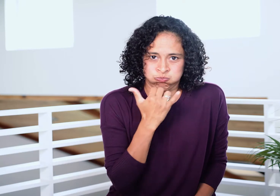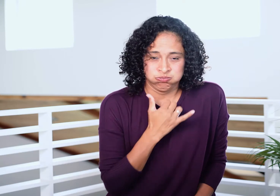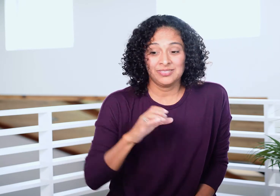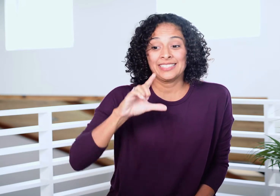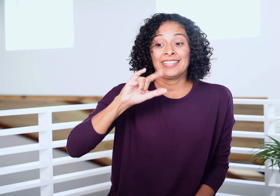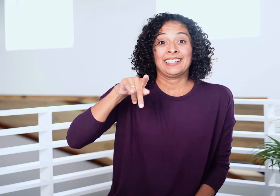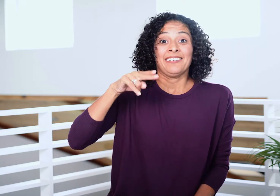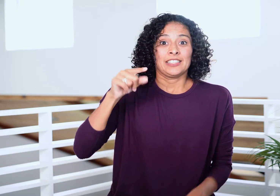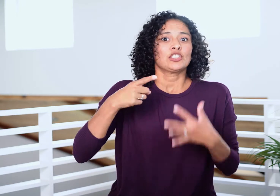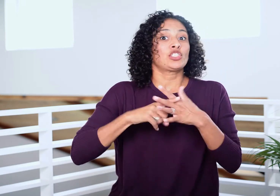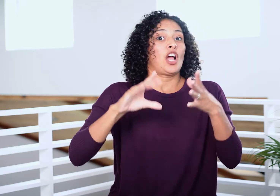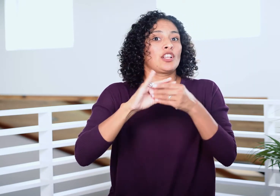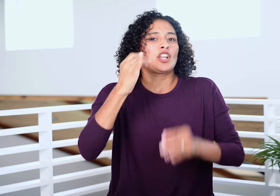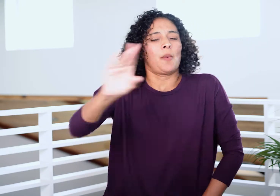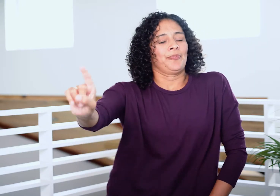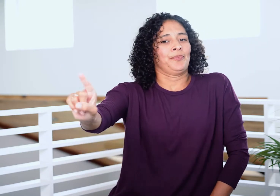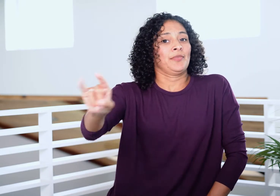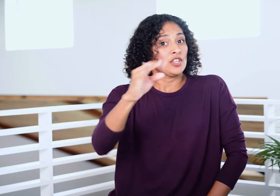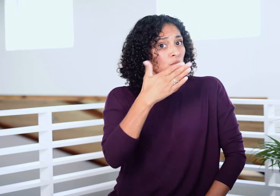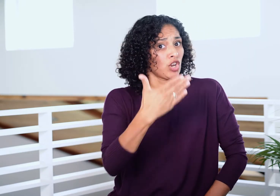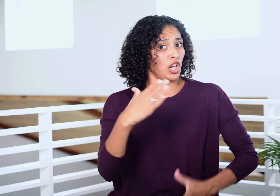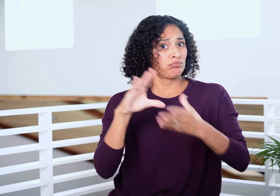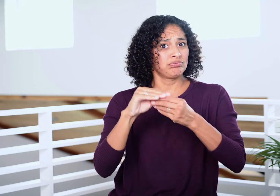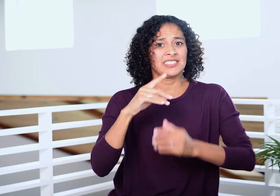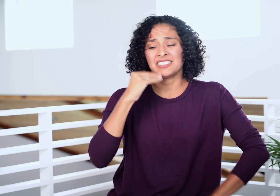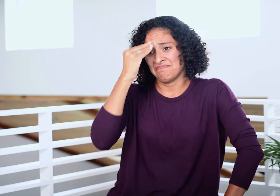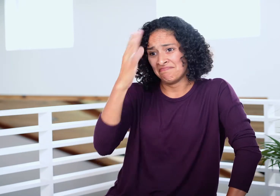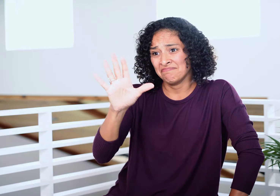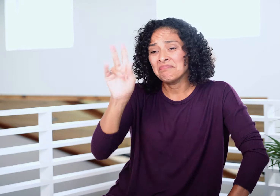But before Eliphaz starts talking, Job has some good things to say.